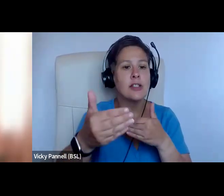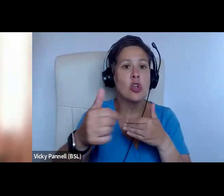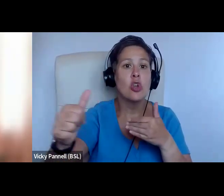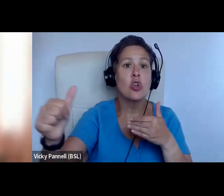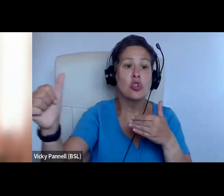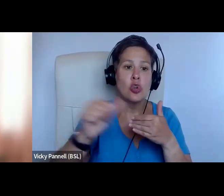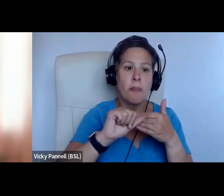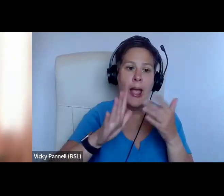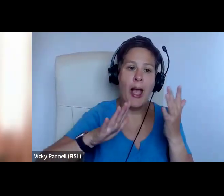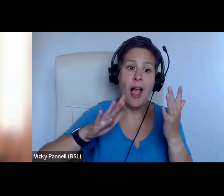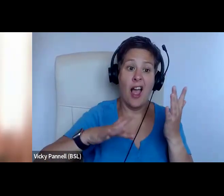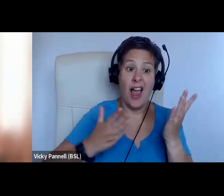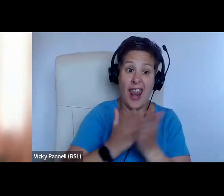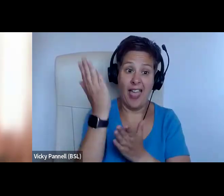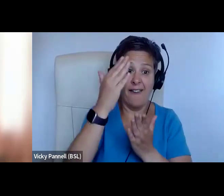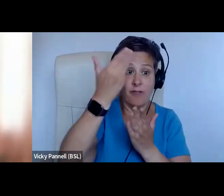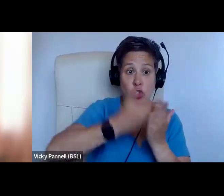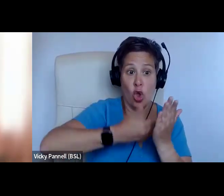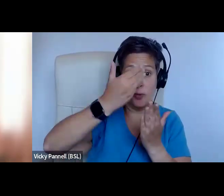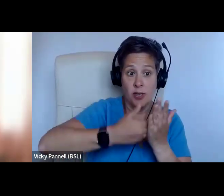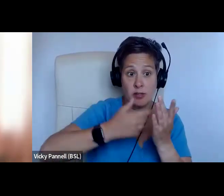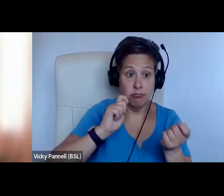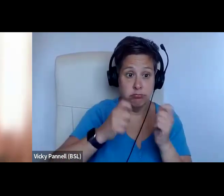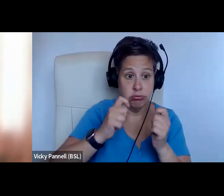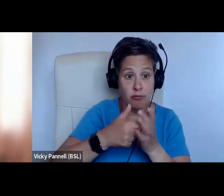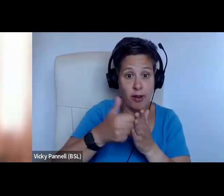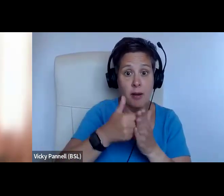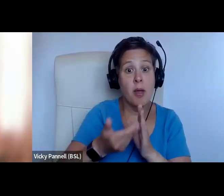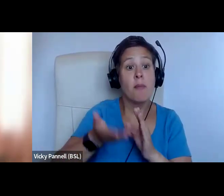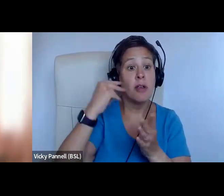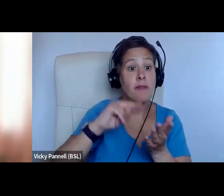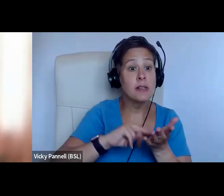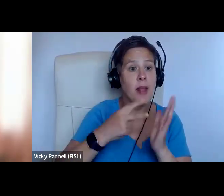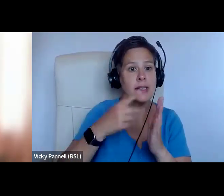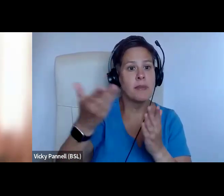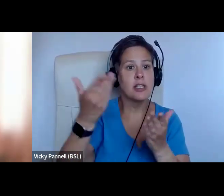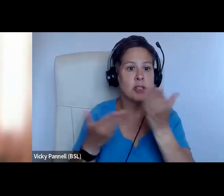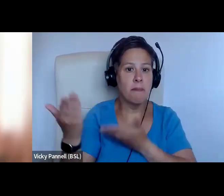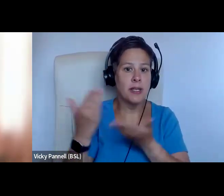just promptly forgotten about. Last year, the OFS added a new element to